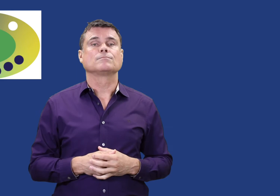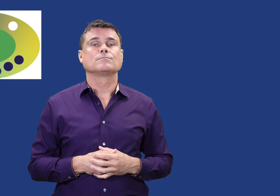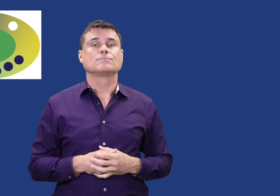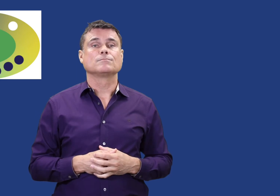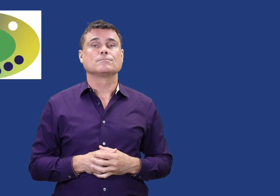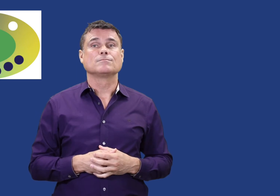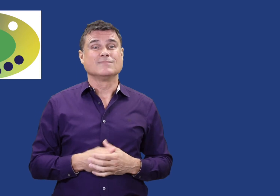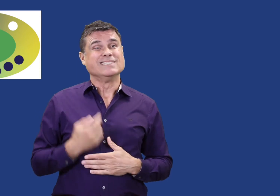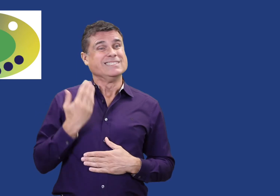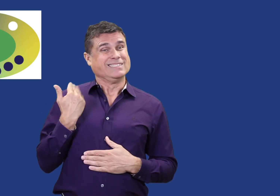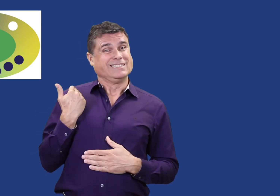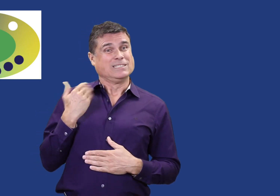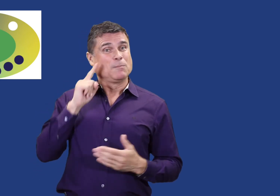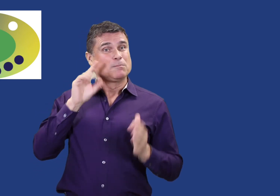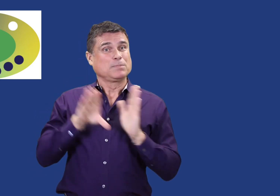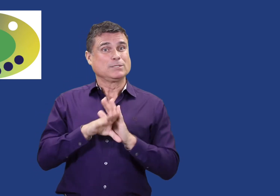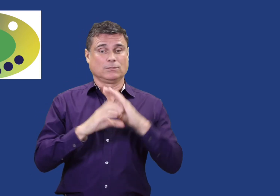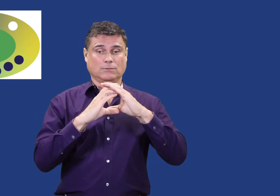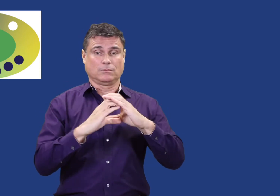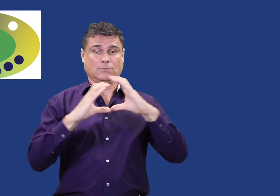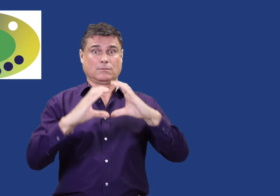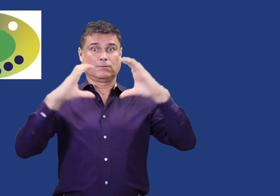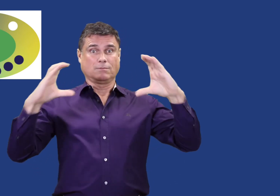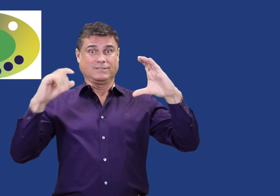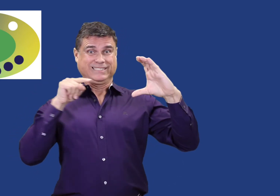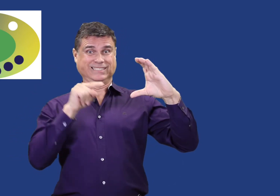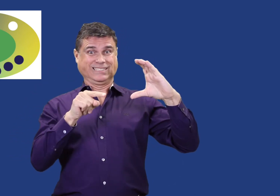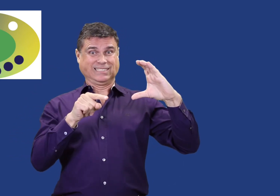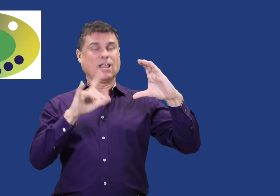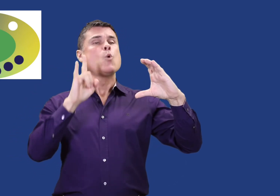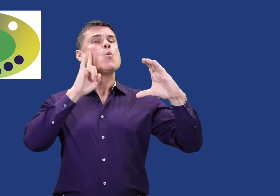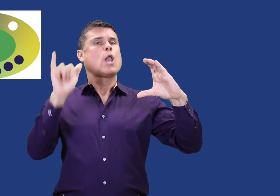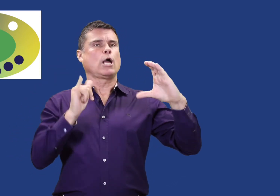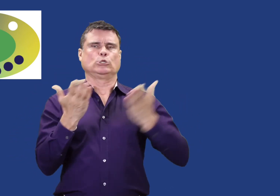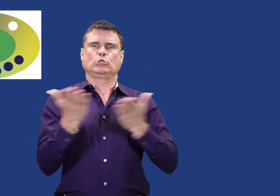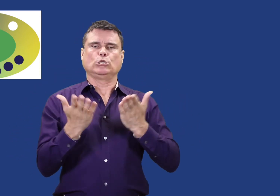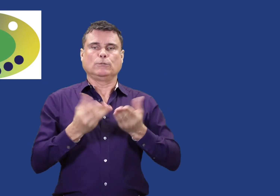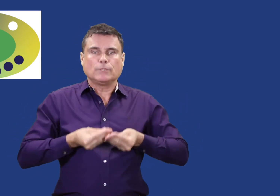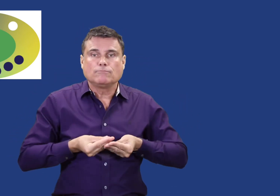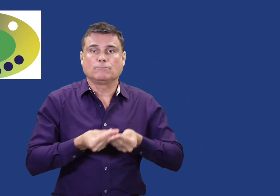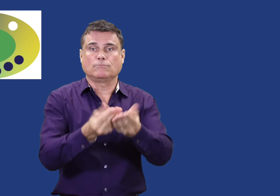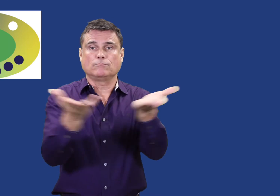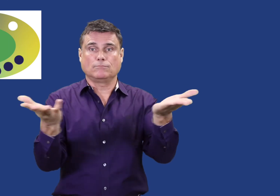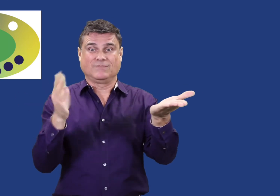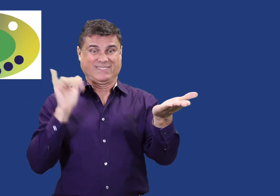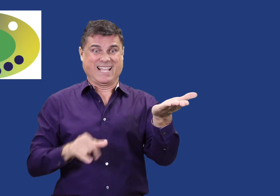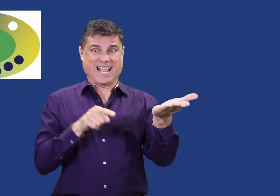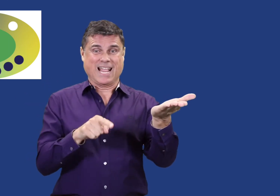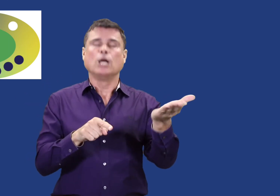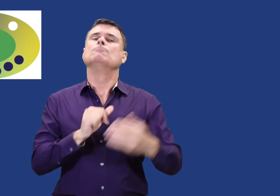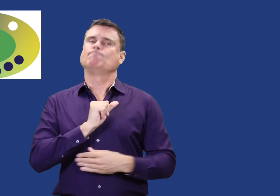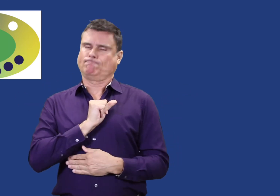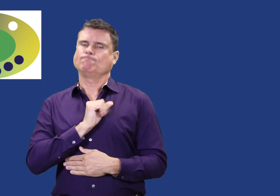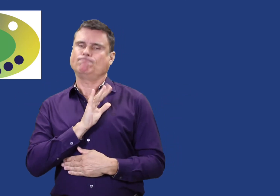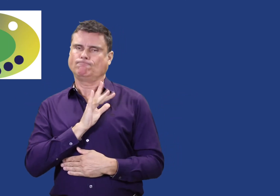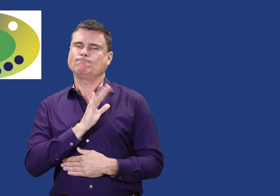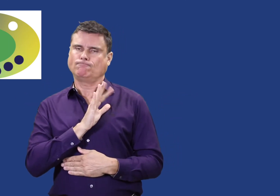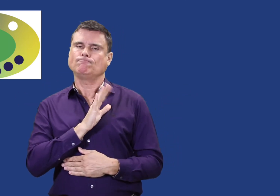THE PROPOSED SERVICE DELIVERY FRAMEWORK IS VALID